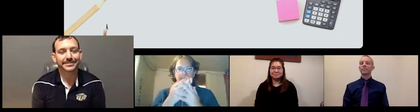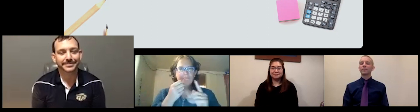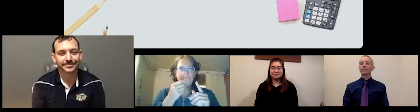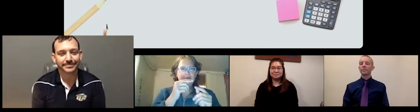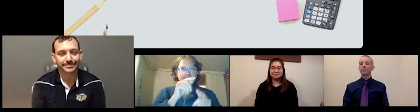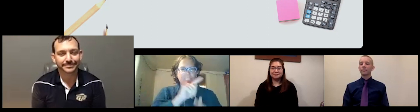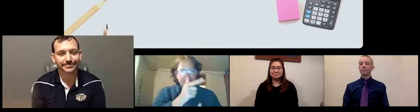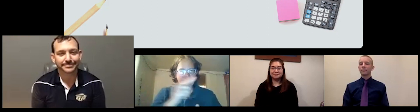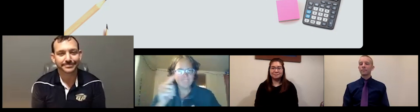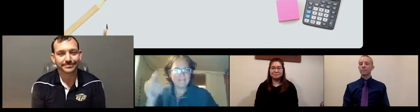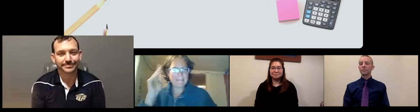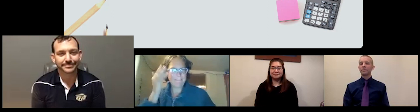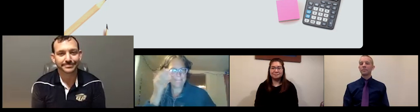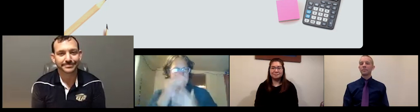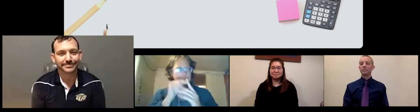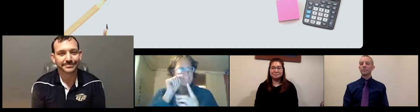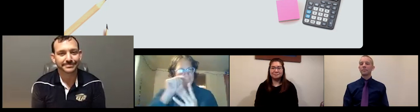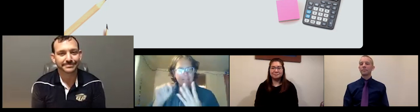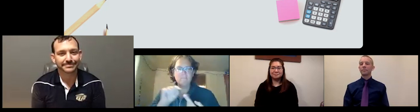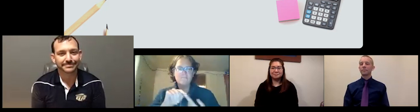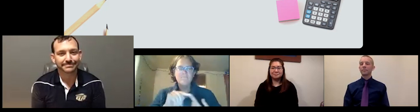It’s a mix of some events, it seems.